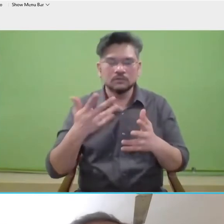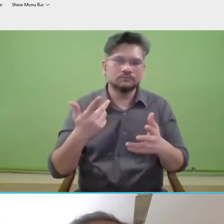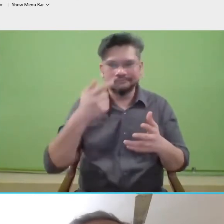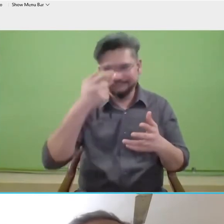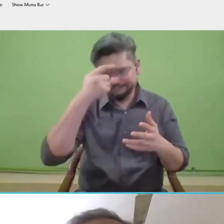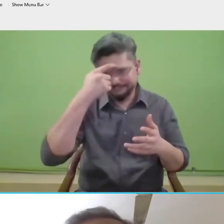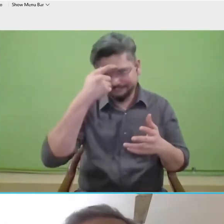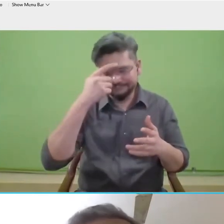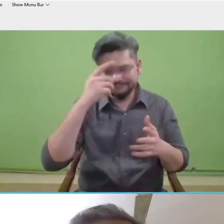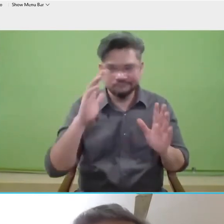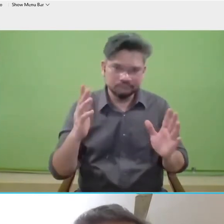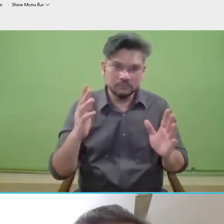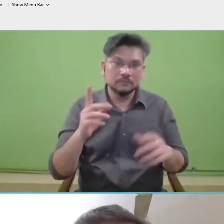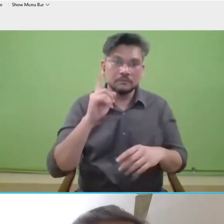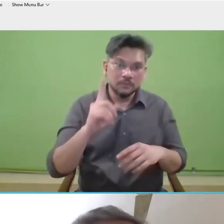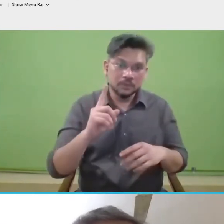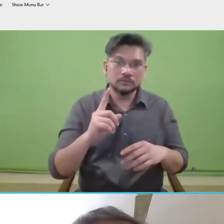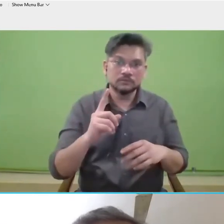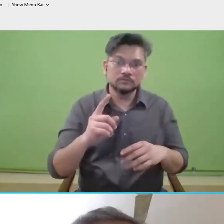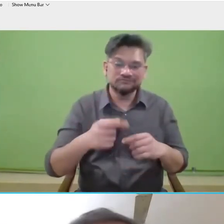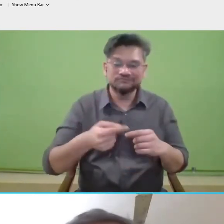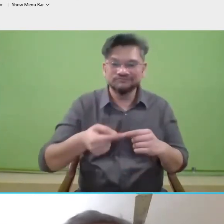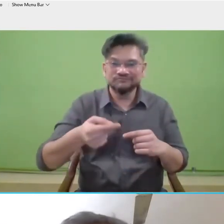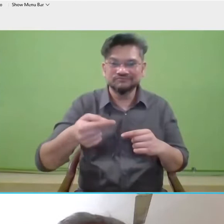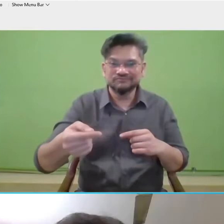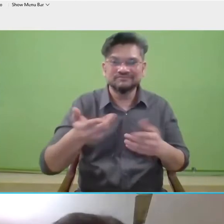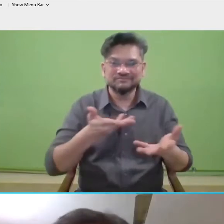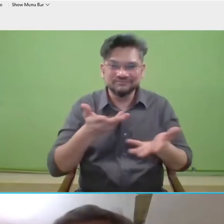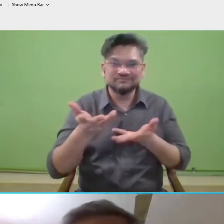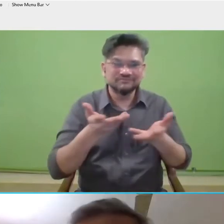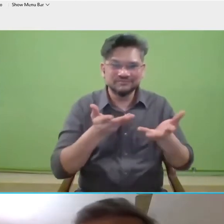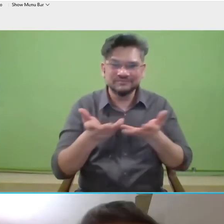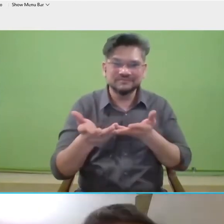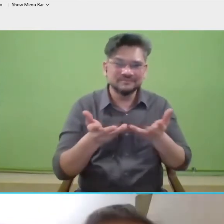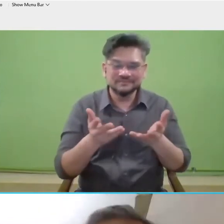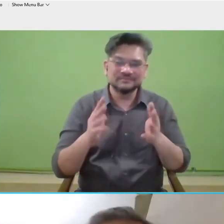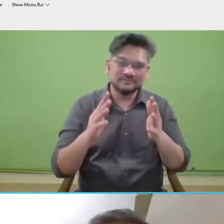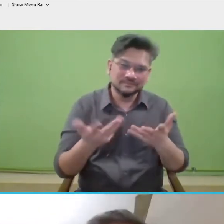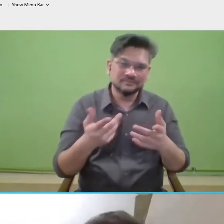in the day to day interaction even interactions within the conference spaces